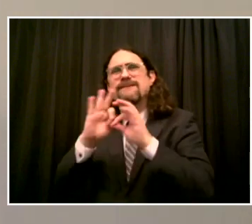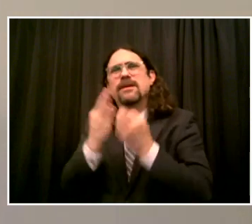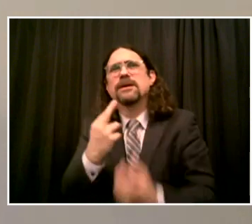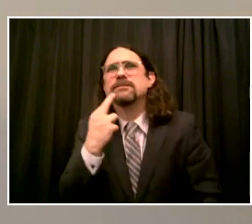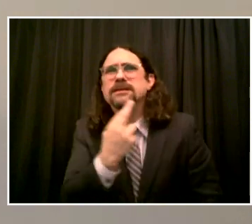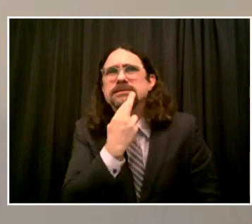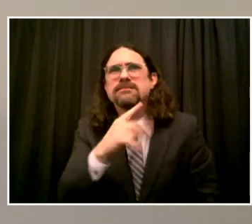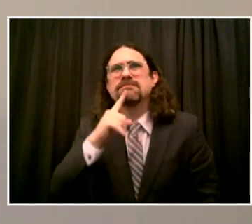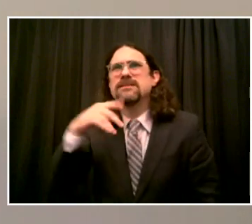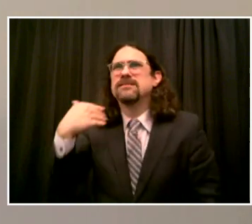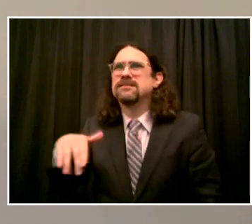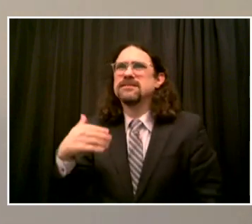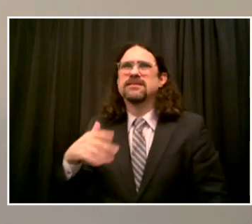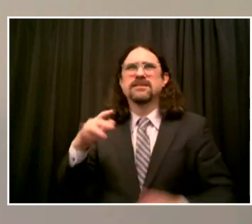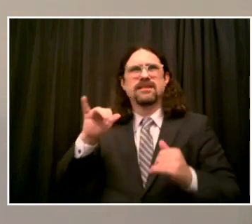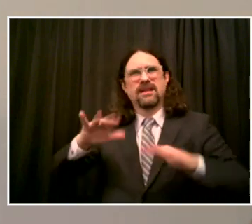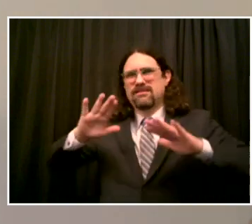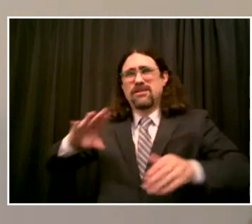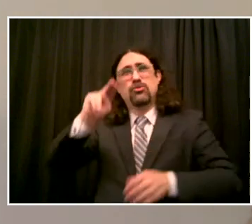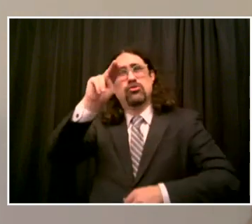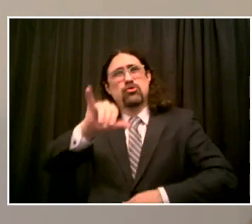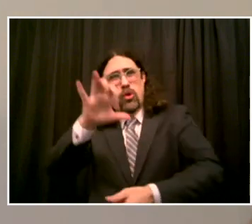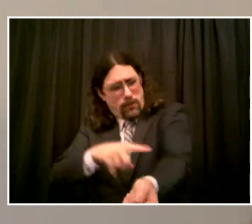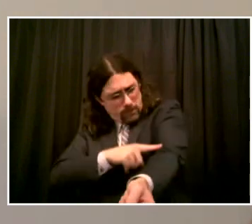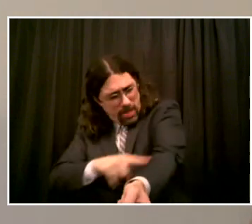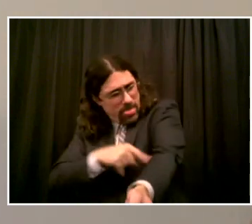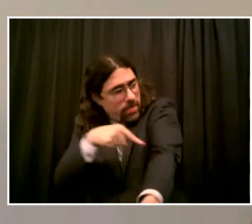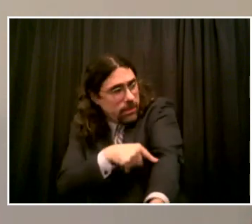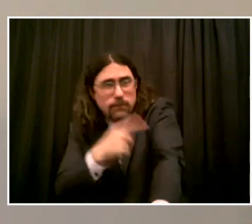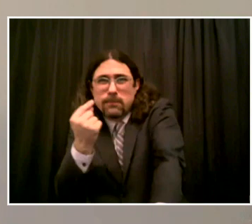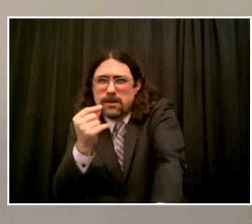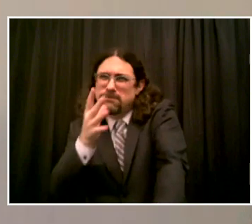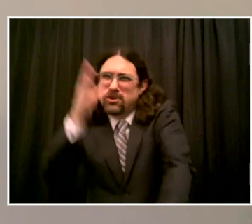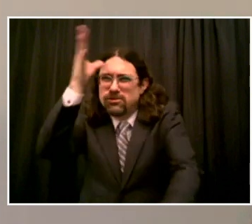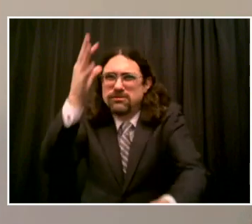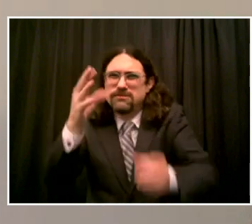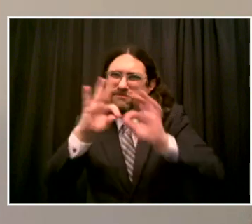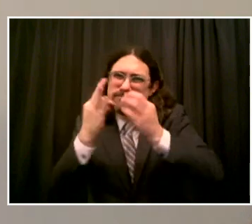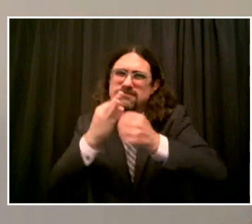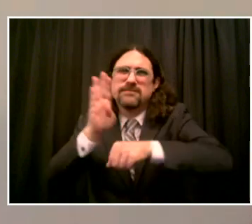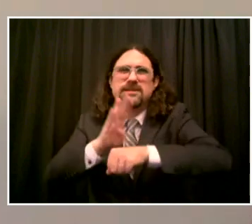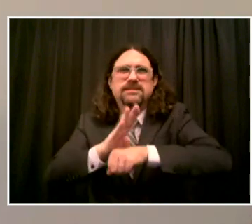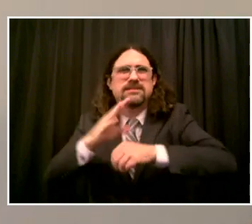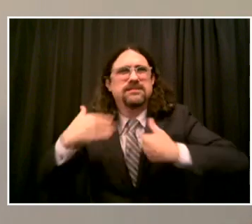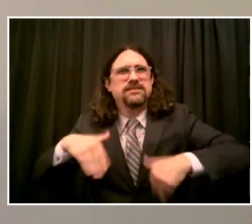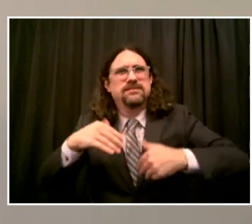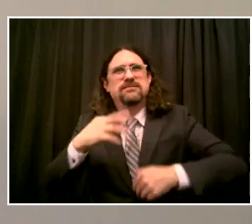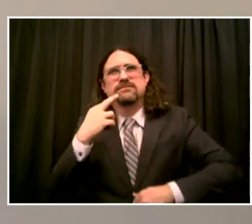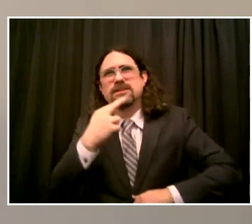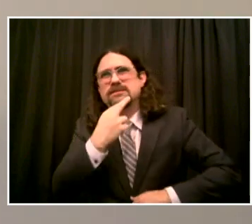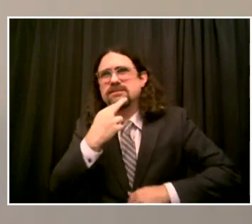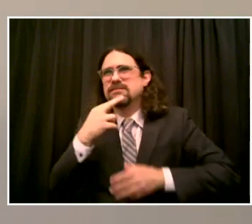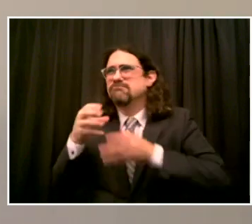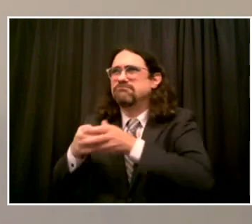FOR HIS SUPPORT. THE MOM AND POP RESTAURANTS ARE REALLY THE LIFE BLOOD OF THIS COMMUNITY.